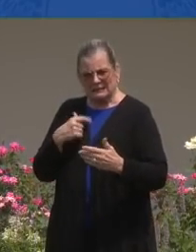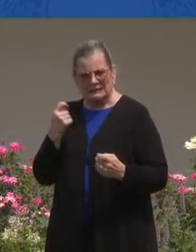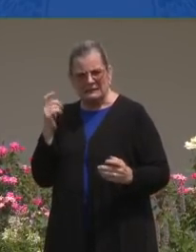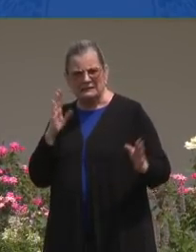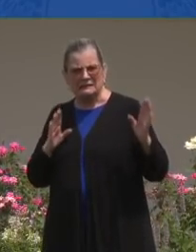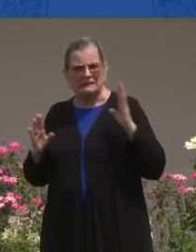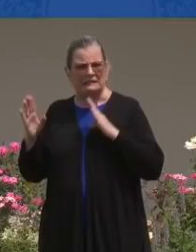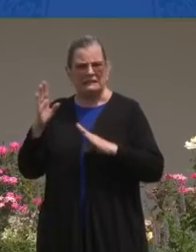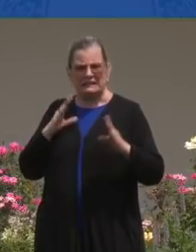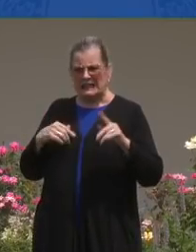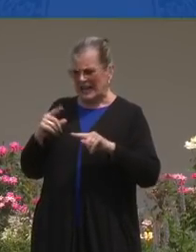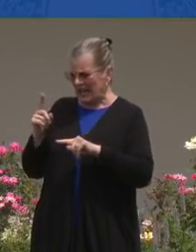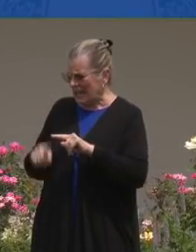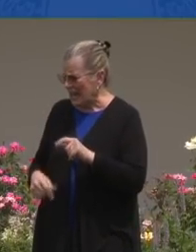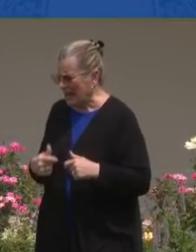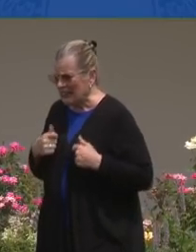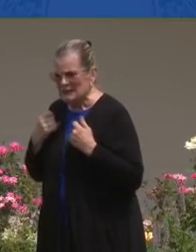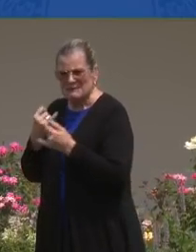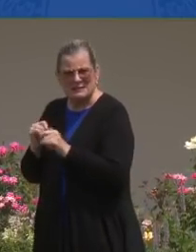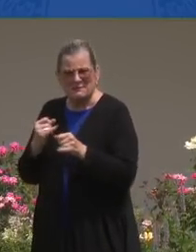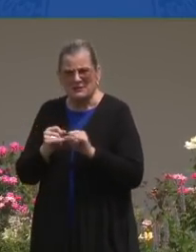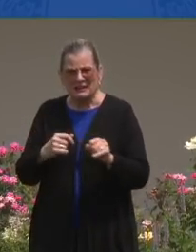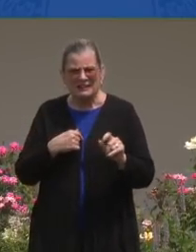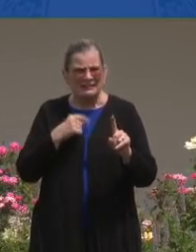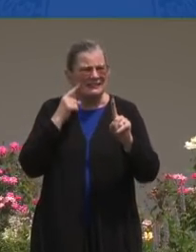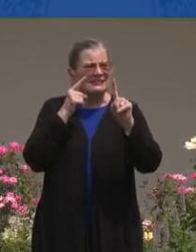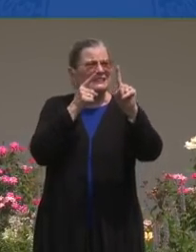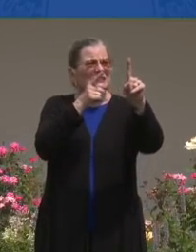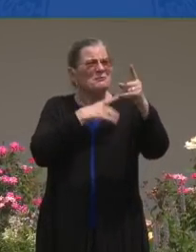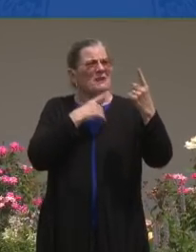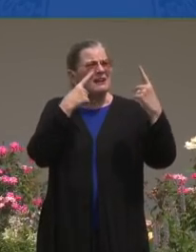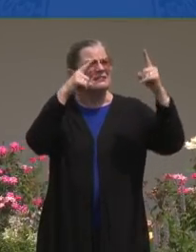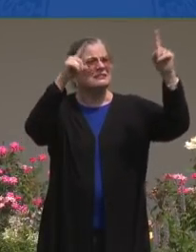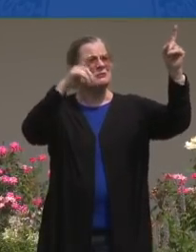but now there are programs that are helping me achieve my goals.